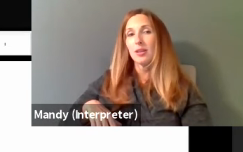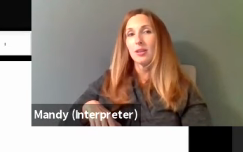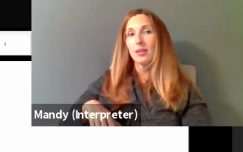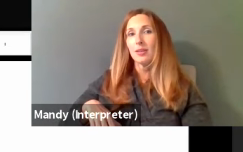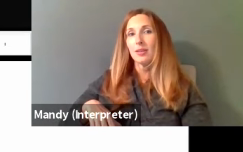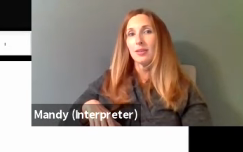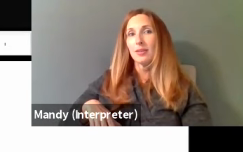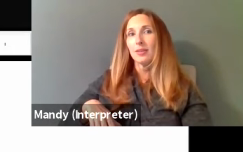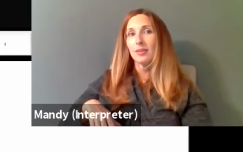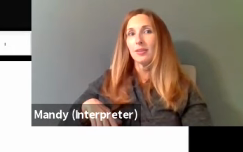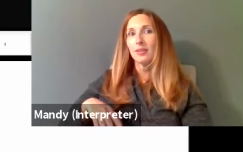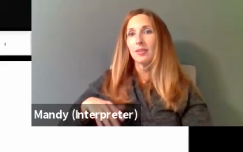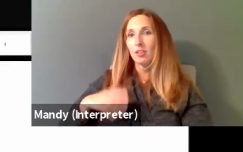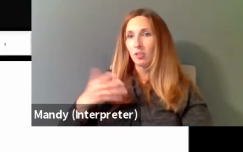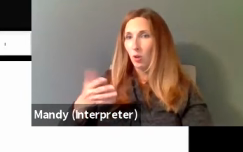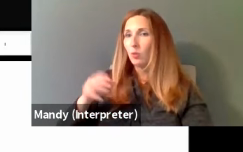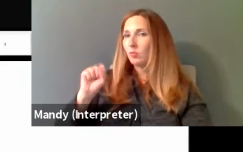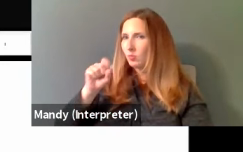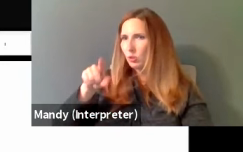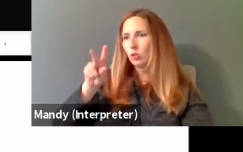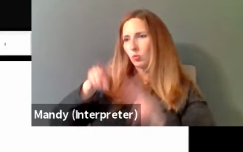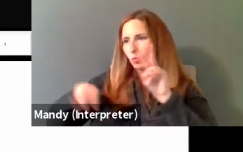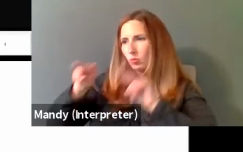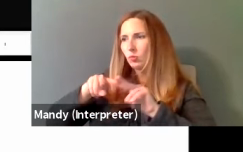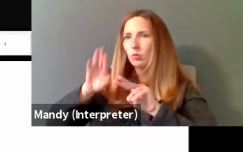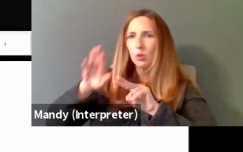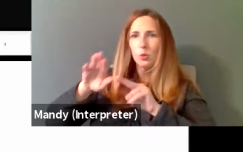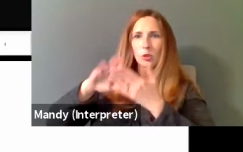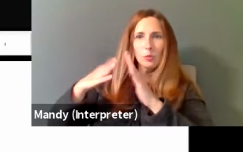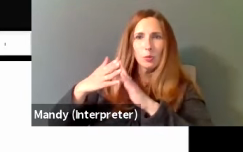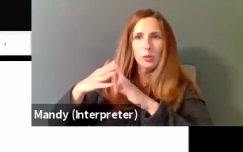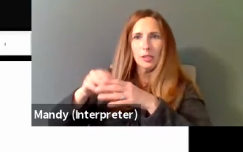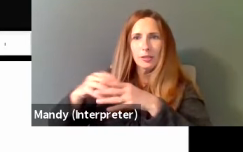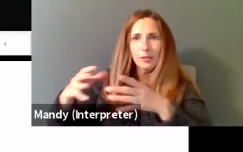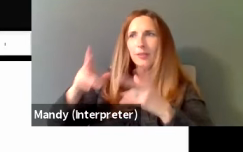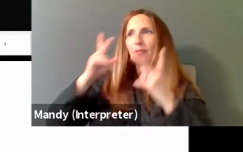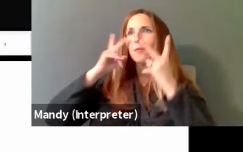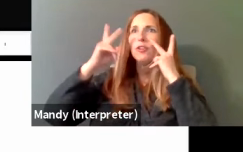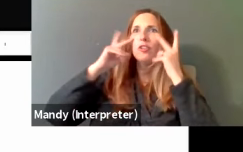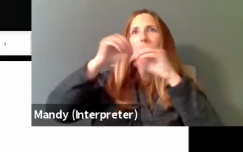you know, a review of your demographics and a visionary tool for your strategic planning,